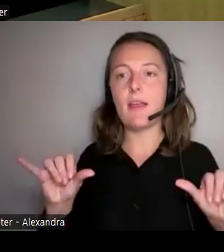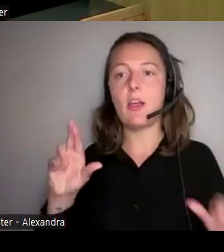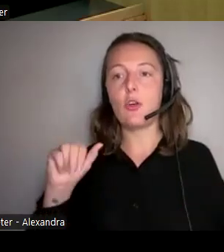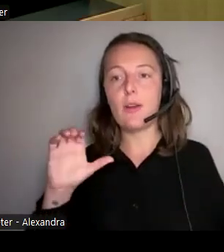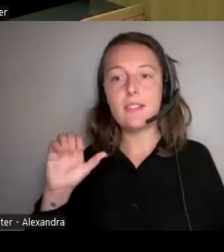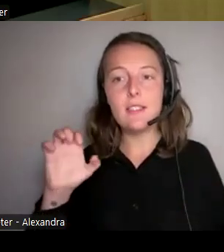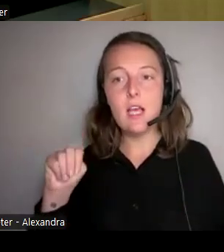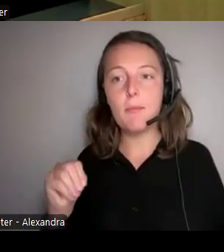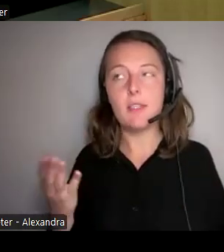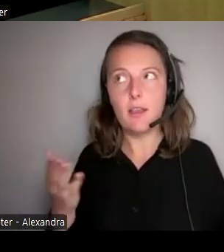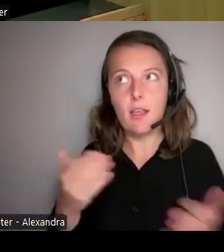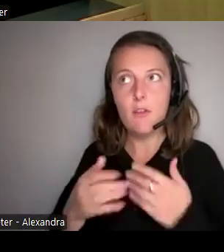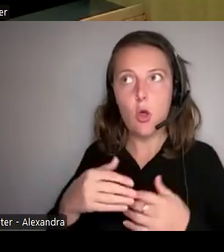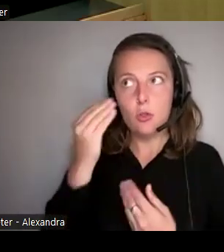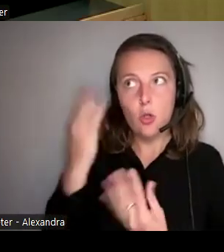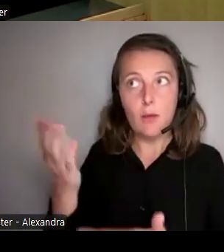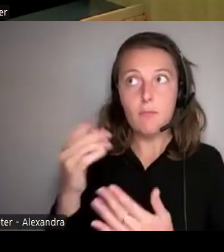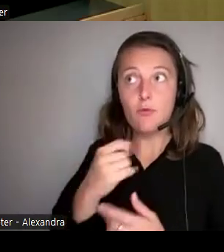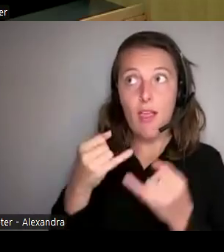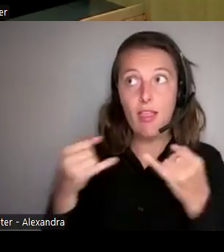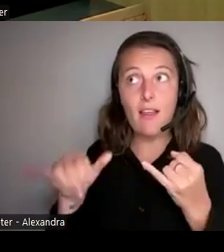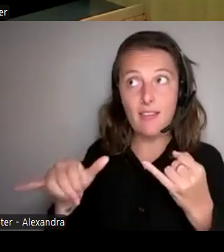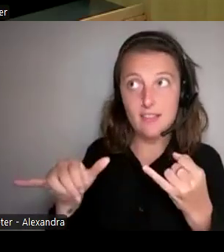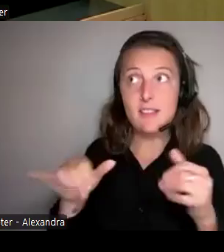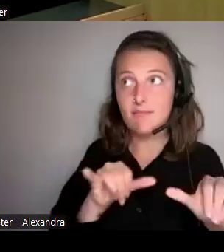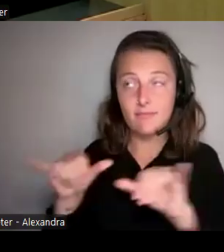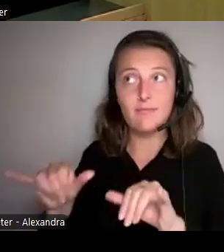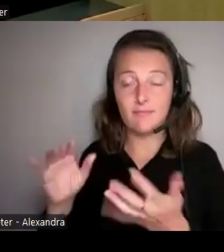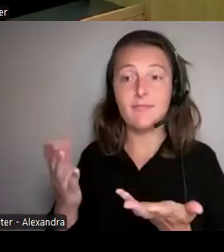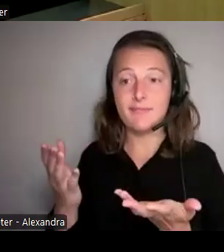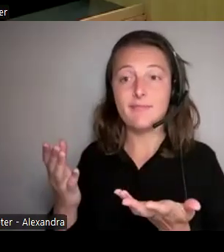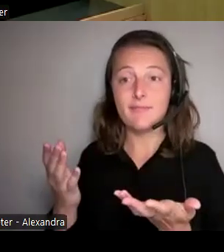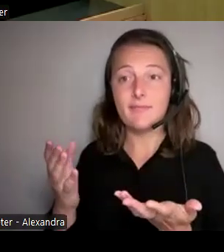out to him redlinining is basically systemic racism. It's another you know is a falls under